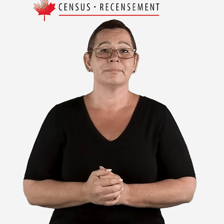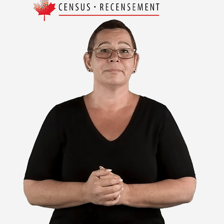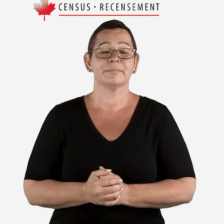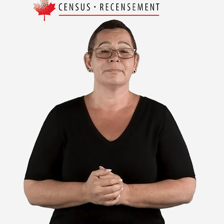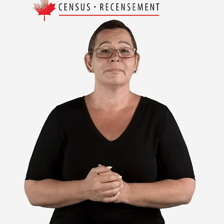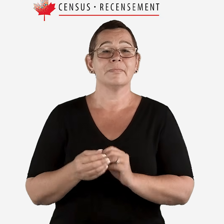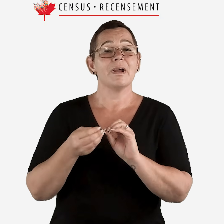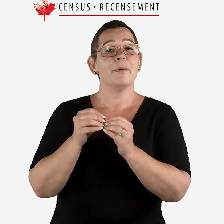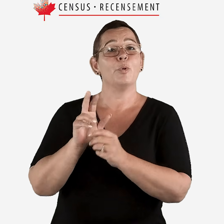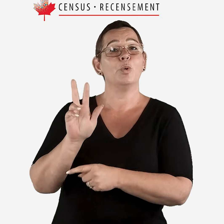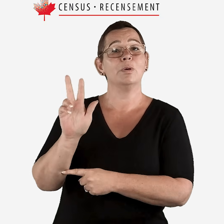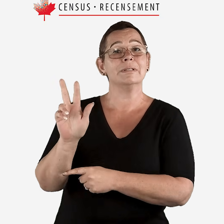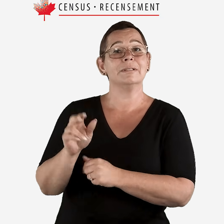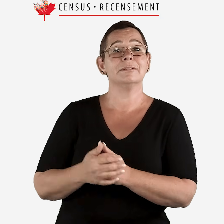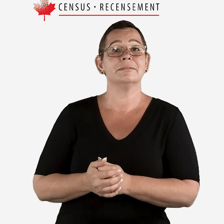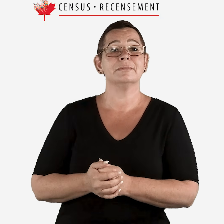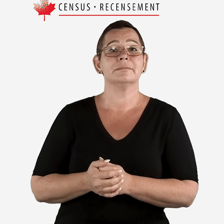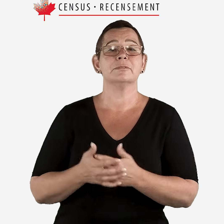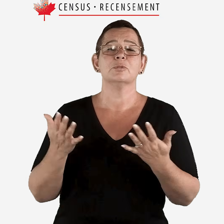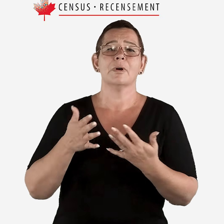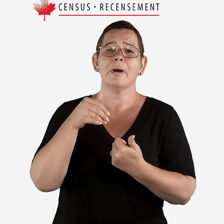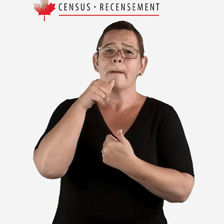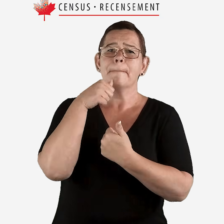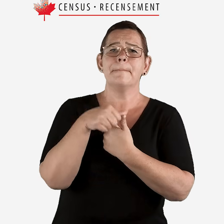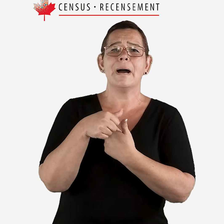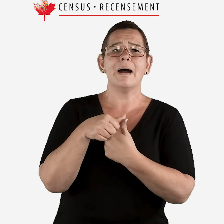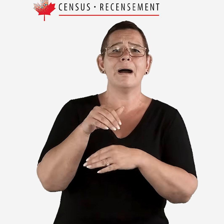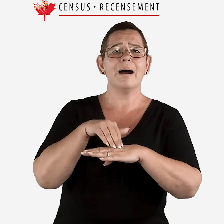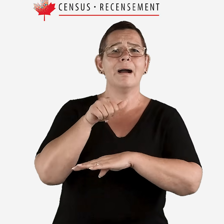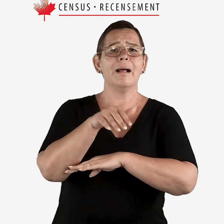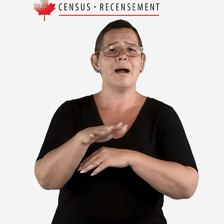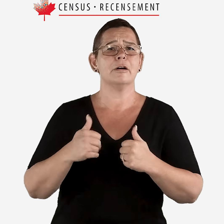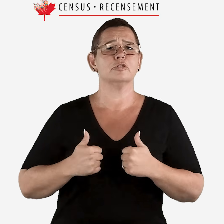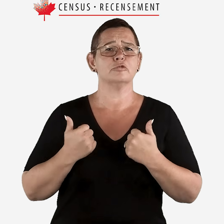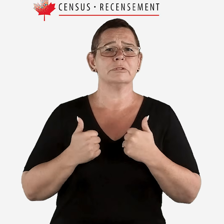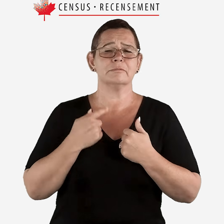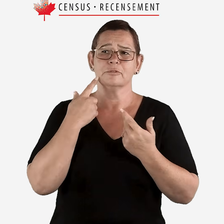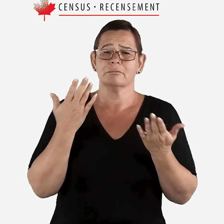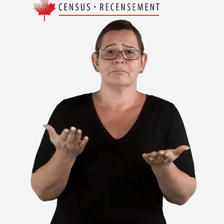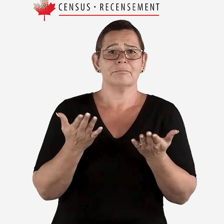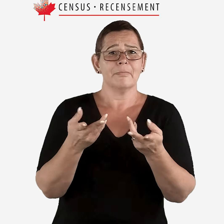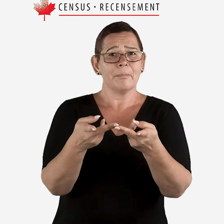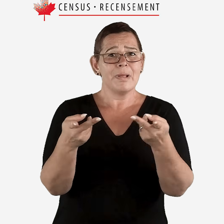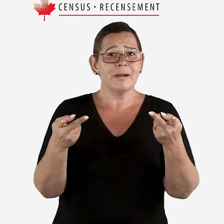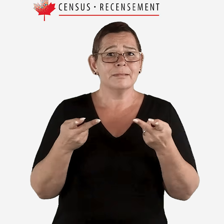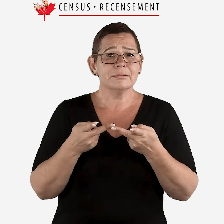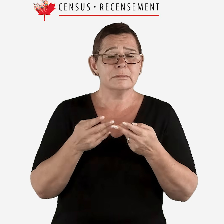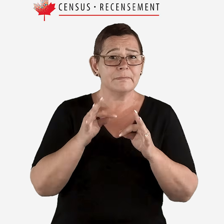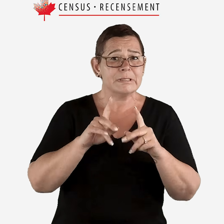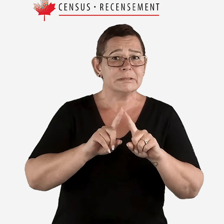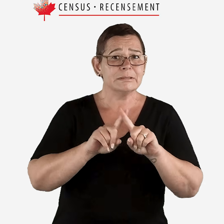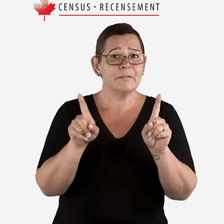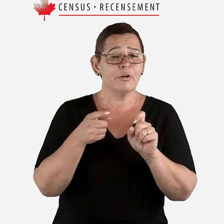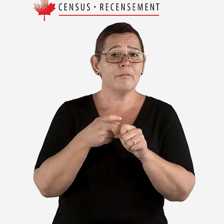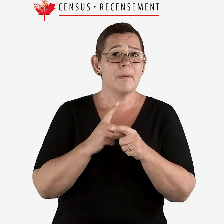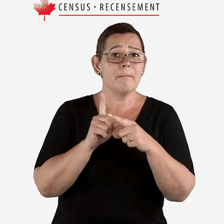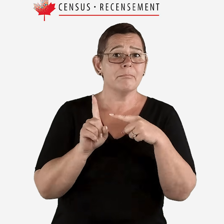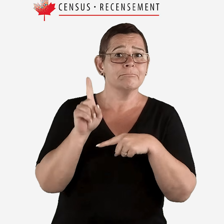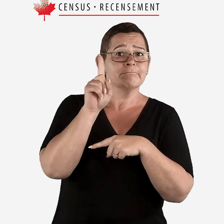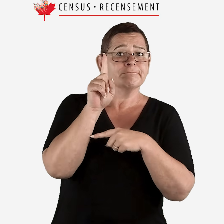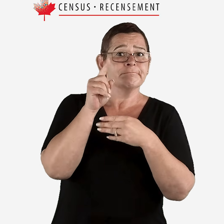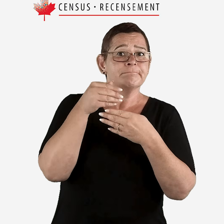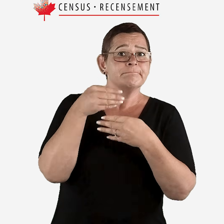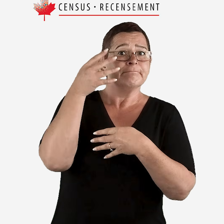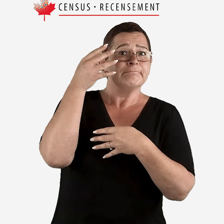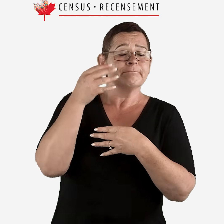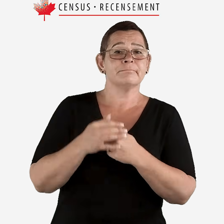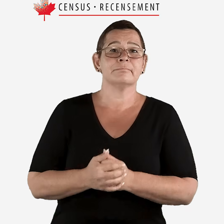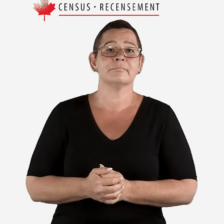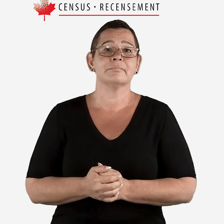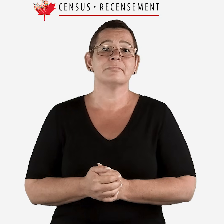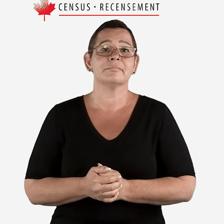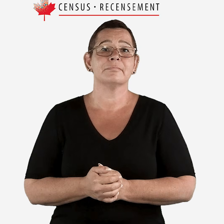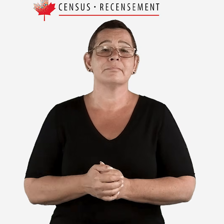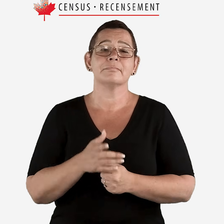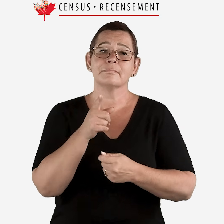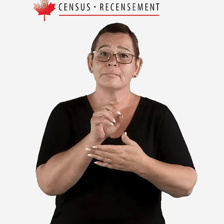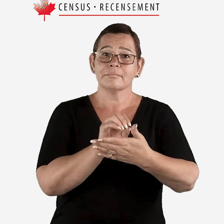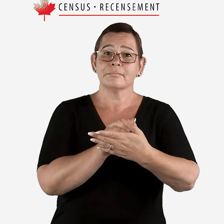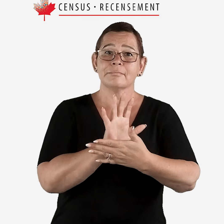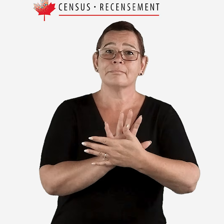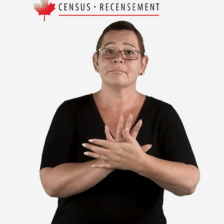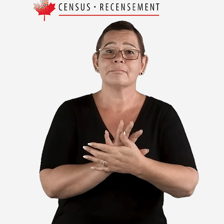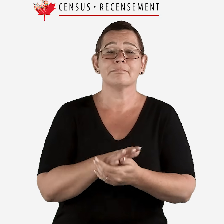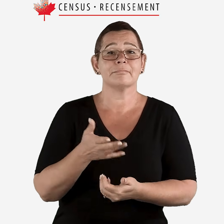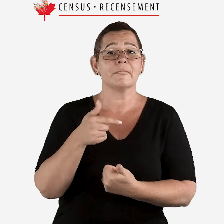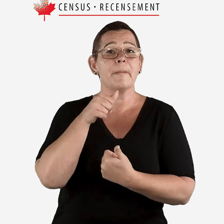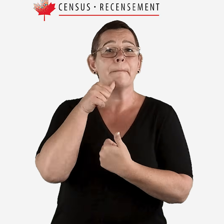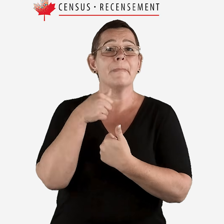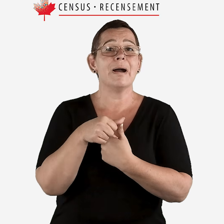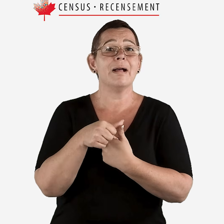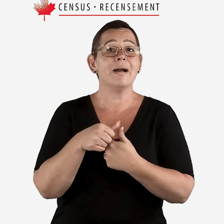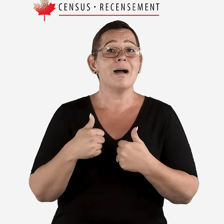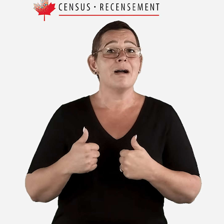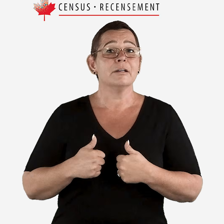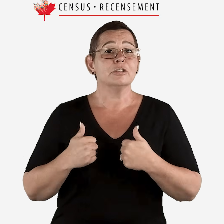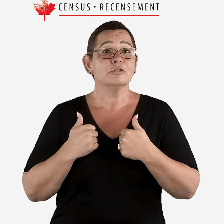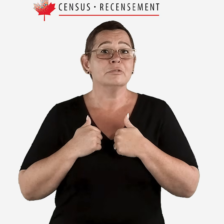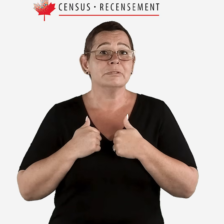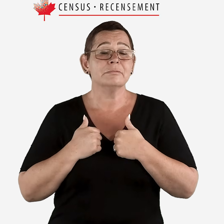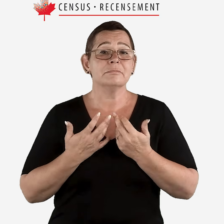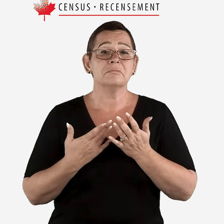3. What is the mailing address of this dwelling, if different from above? Write-in field: Mailing address